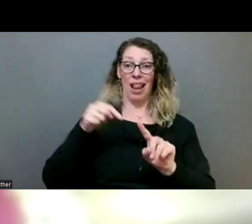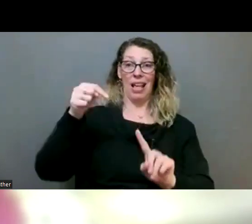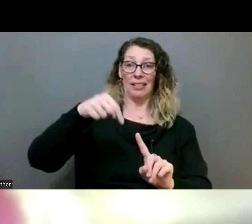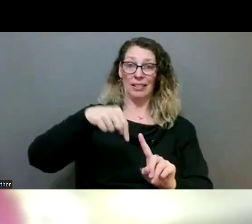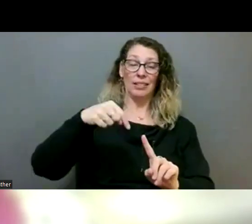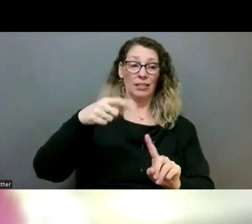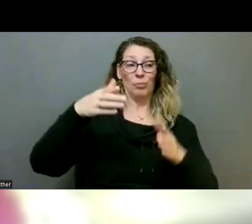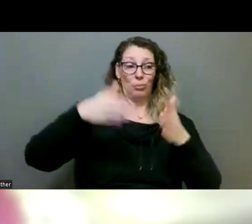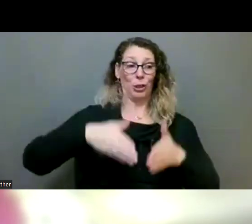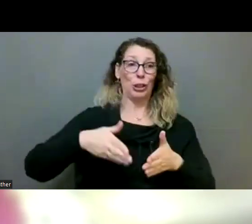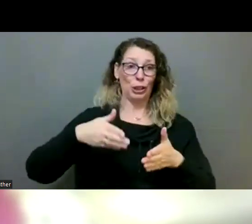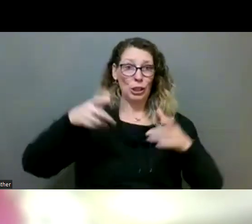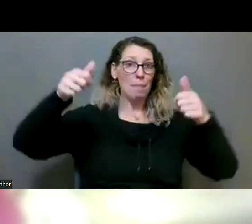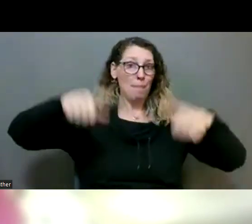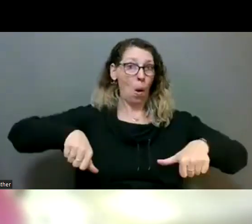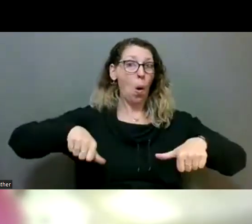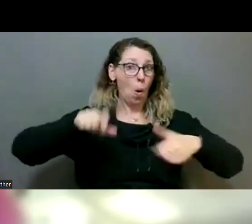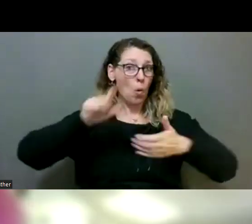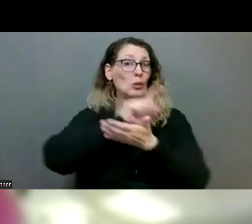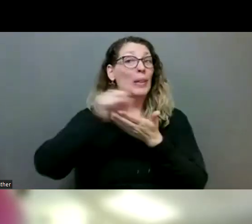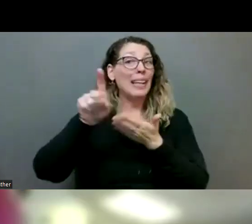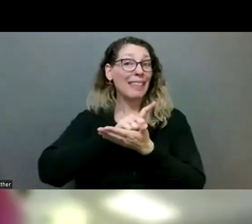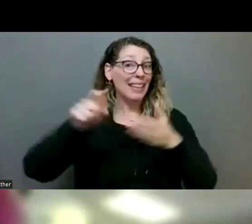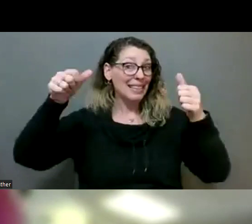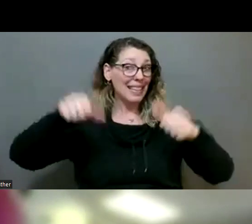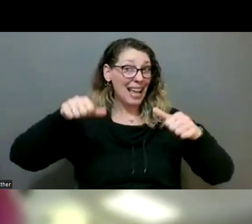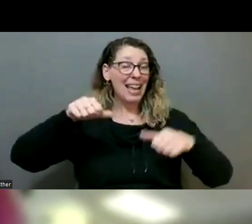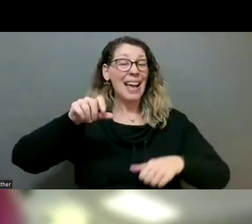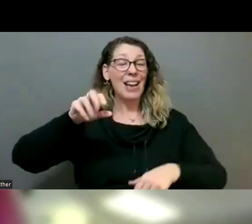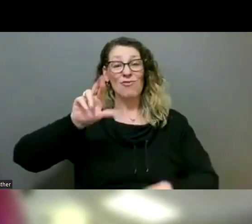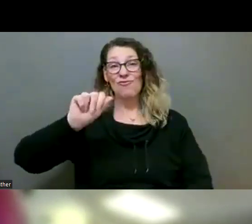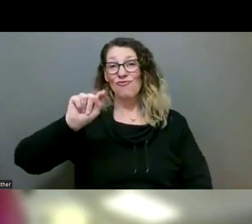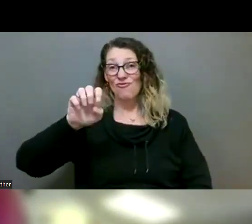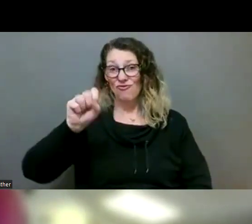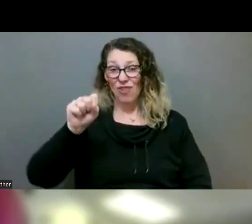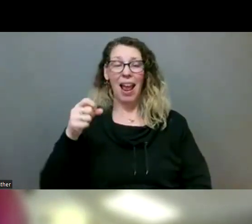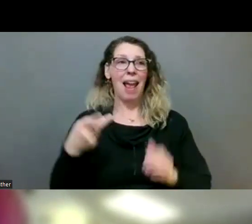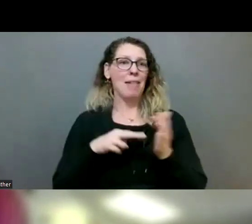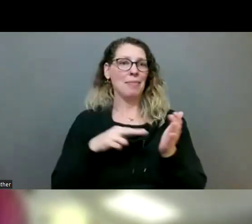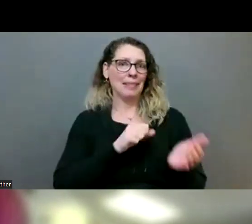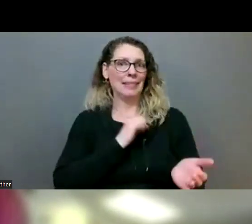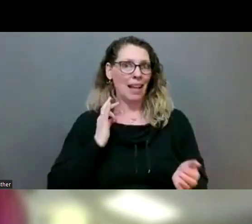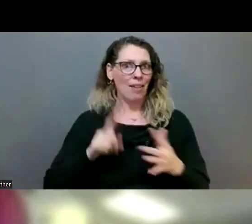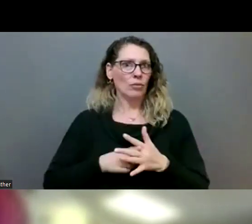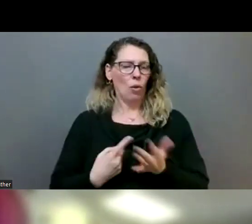person post the weekly attendance rates got staff talking about oh you know,